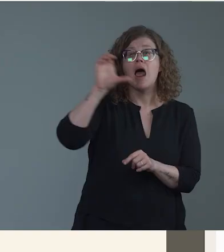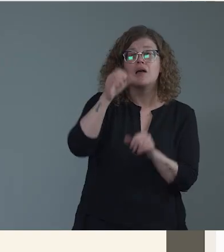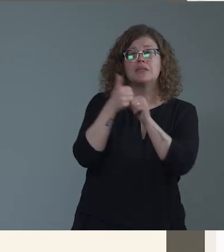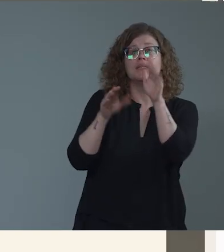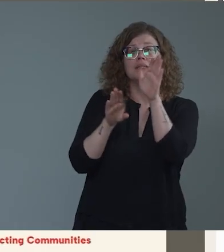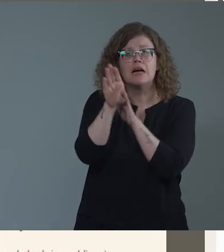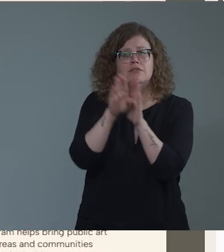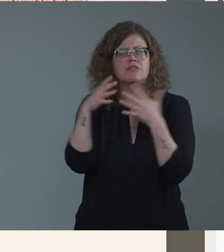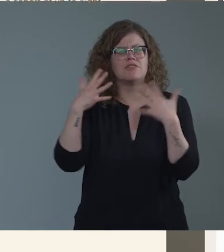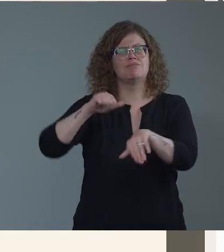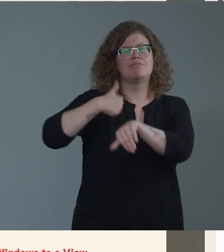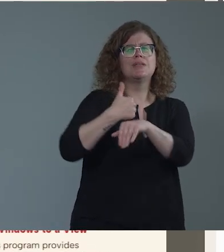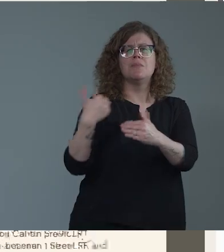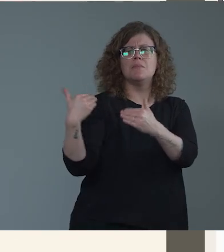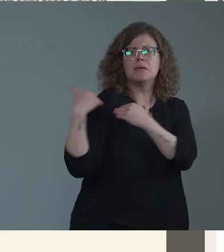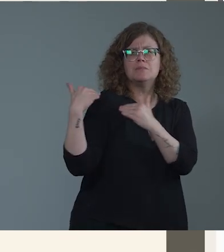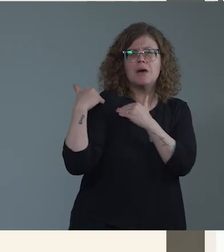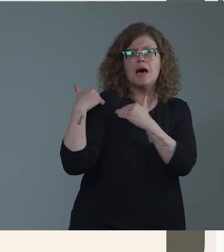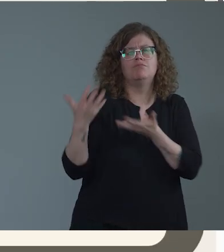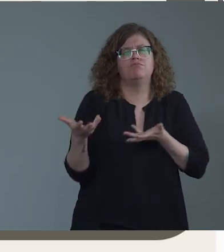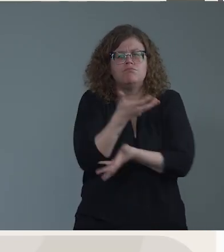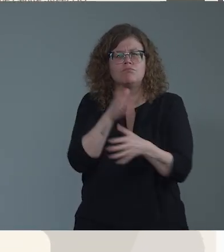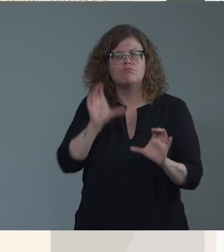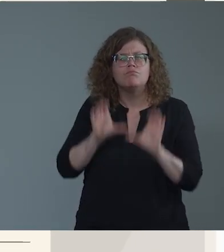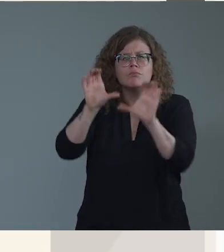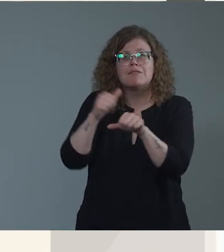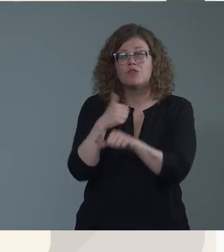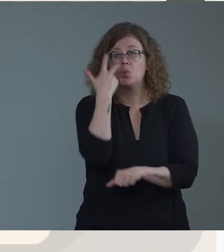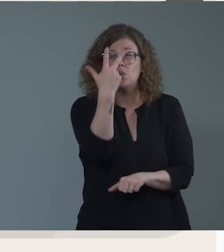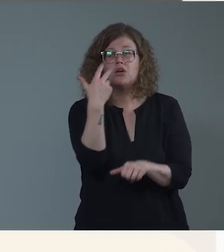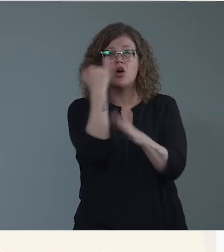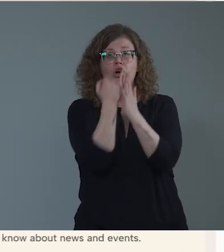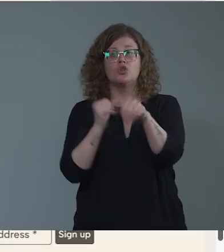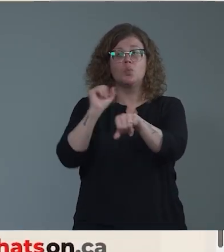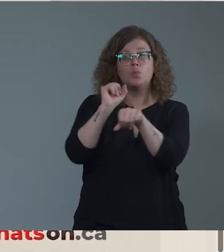Calgary Arts Development is also responsible for building public art awareness and activating the public art collection.